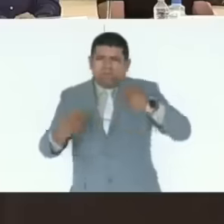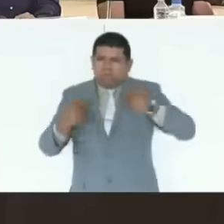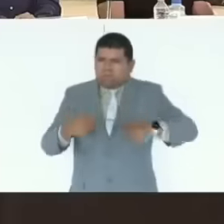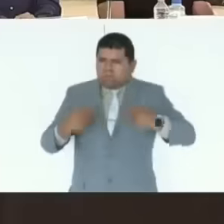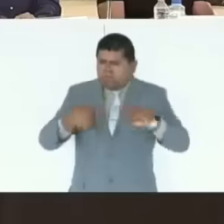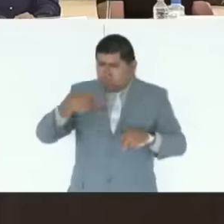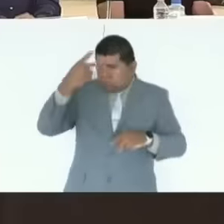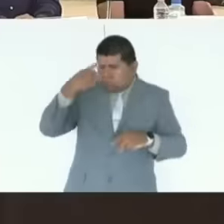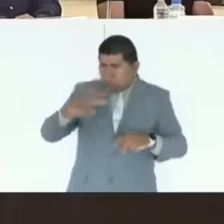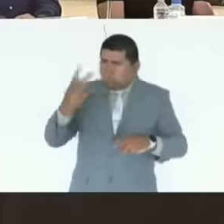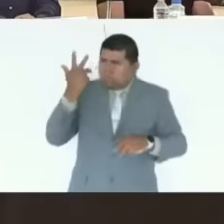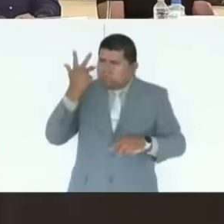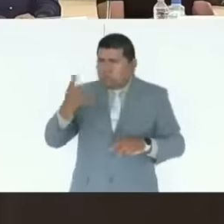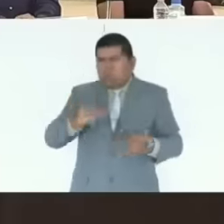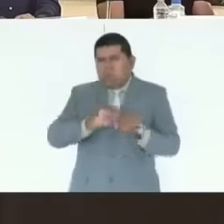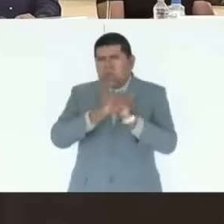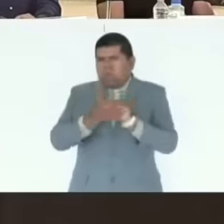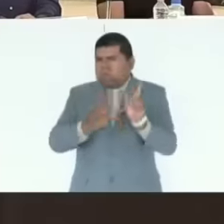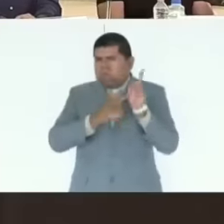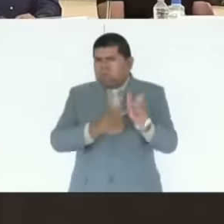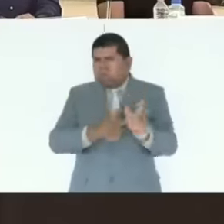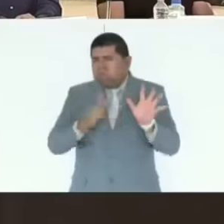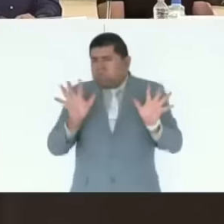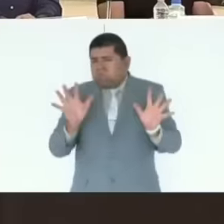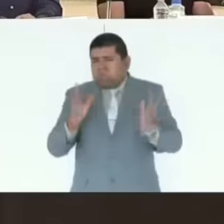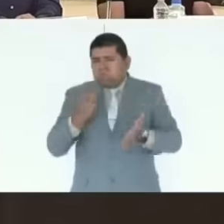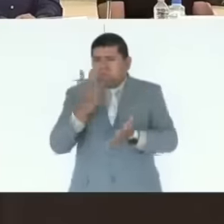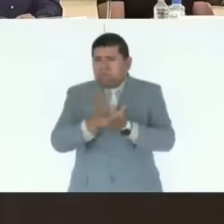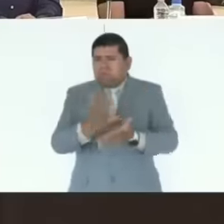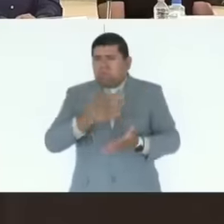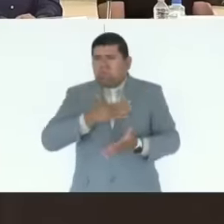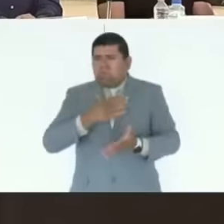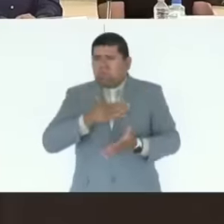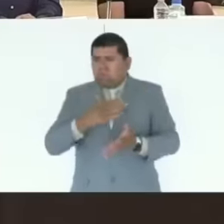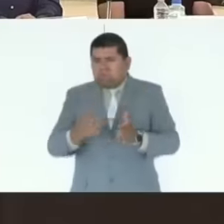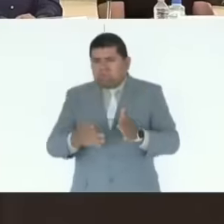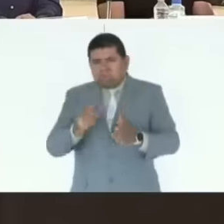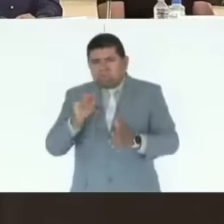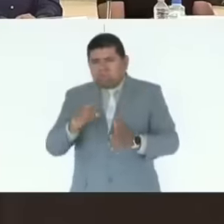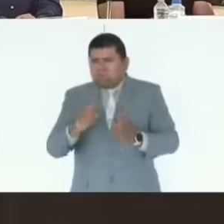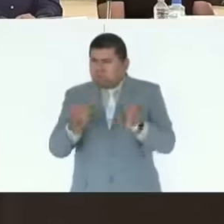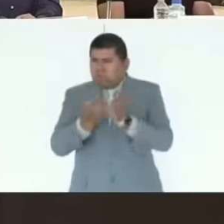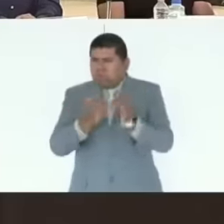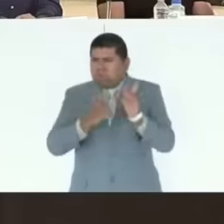with the transformation and that is the commitment that I come to make with you, as